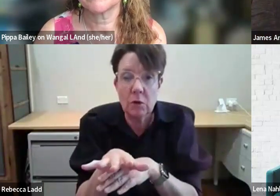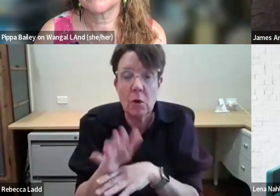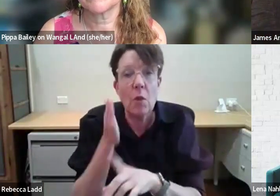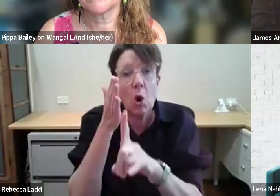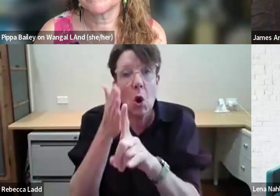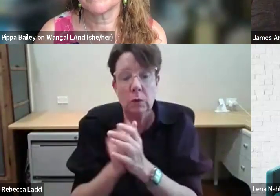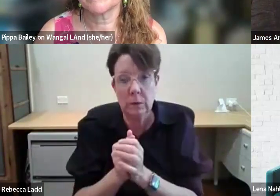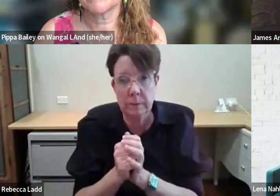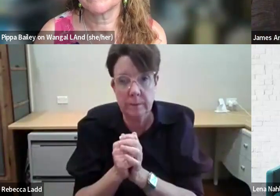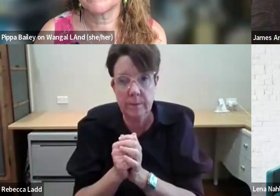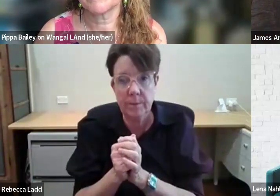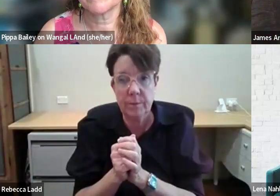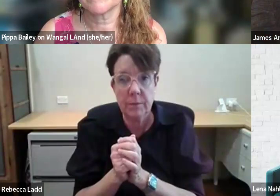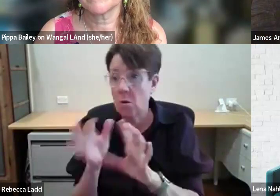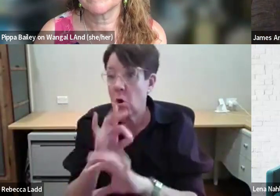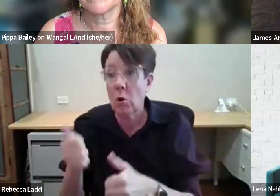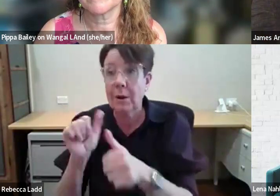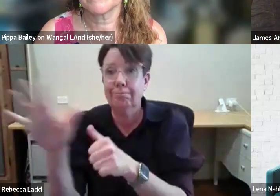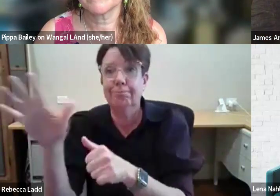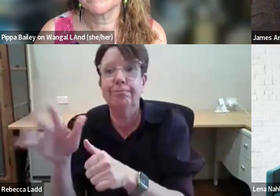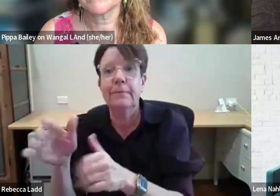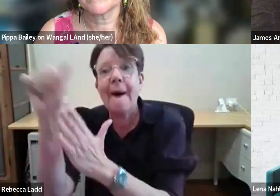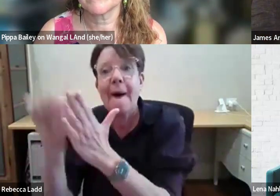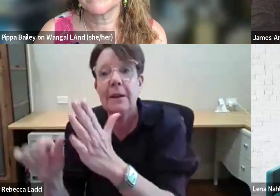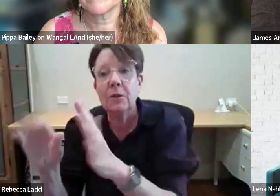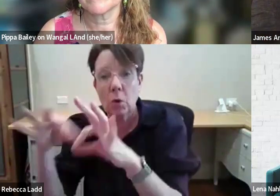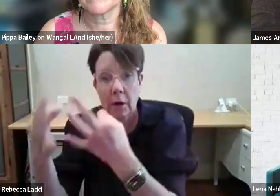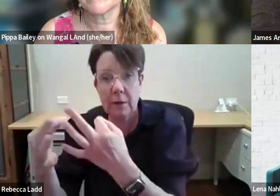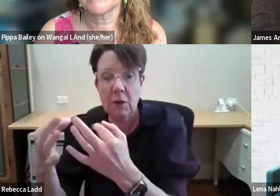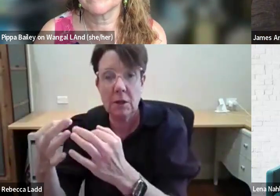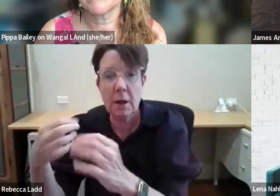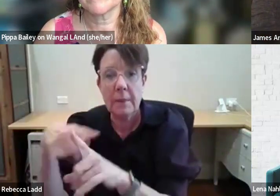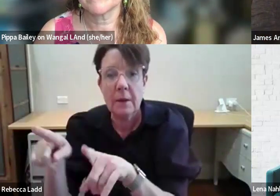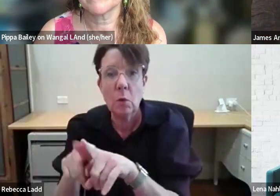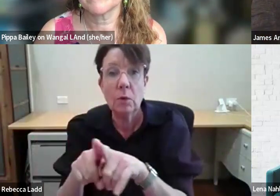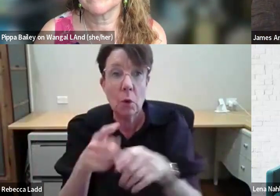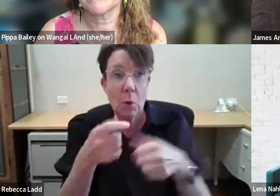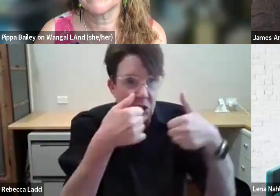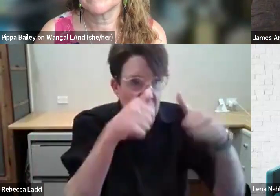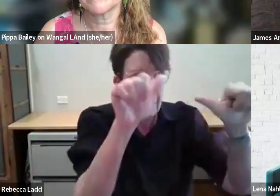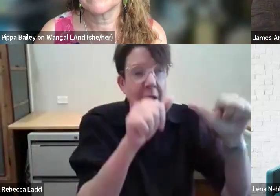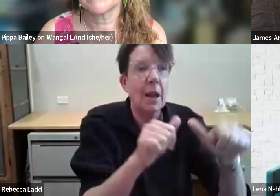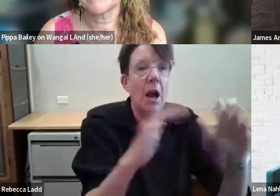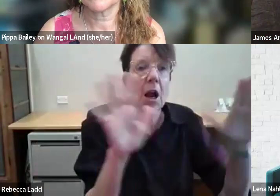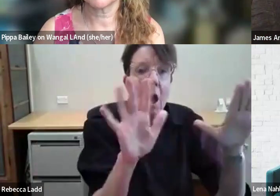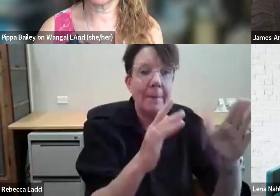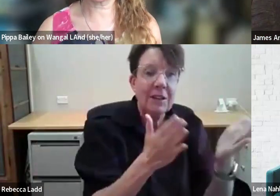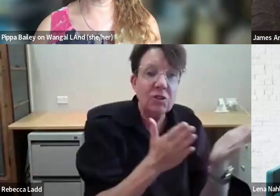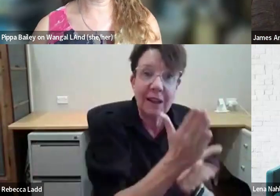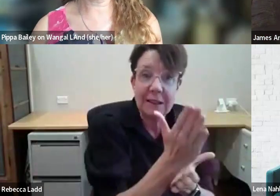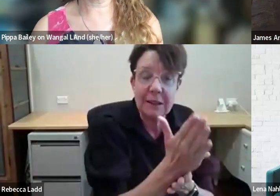close to the influence, the people we work with directly, and there are the people, the next one